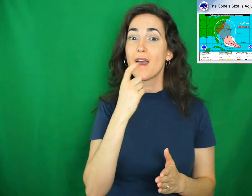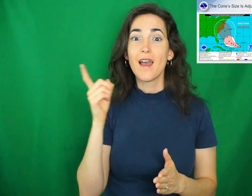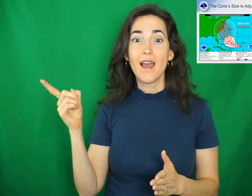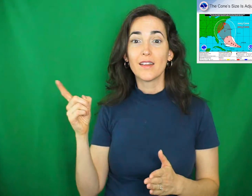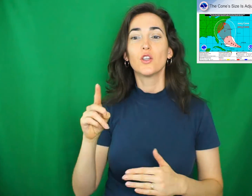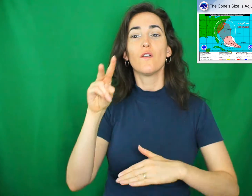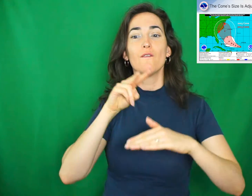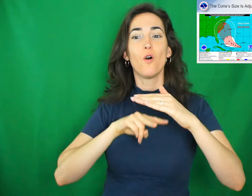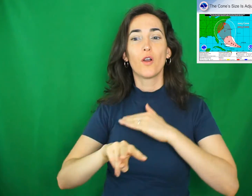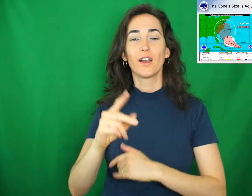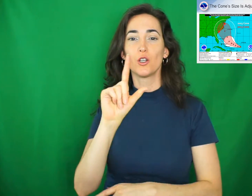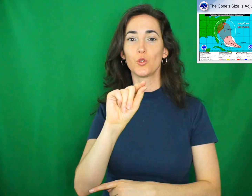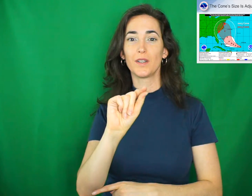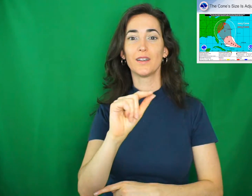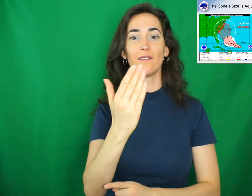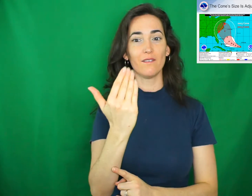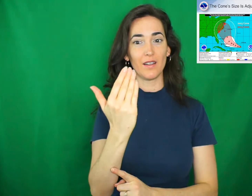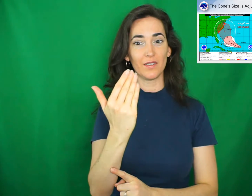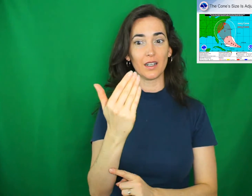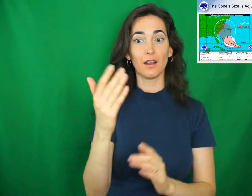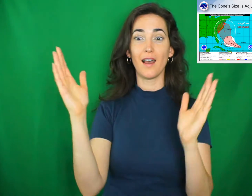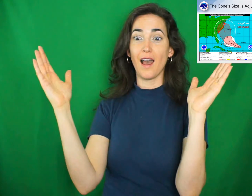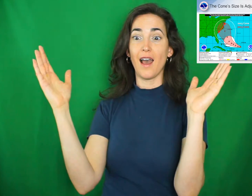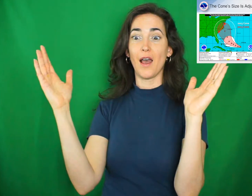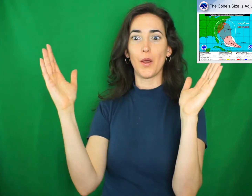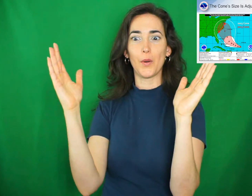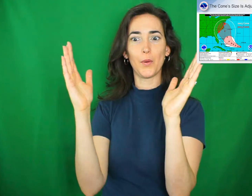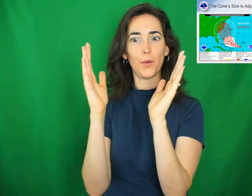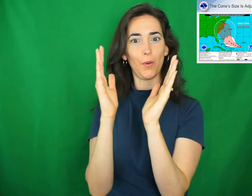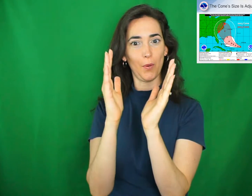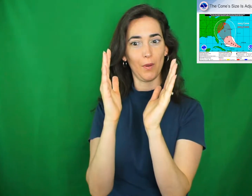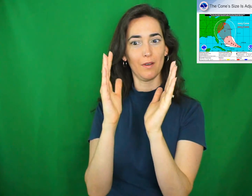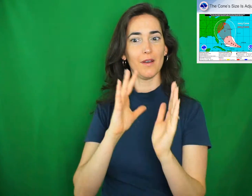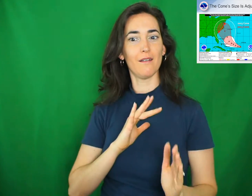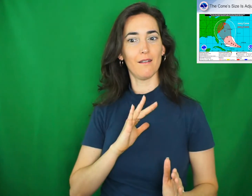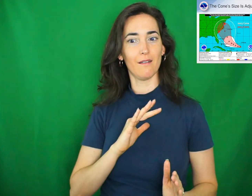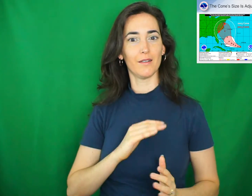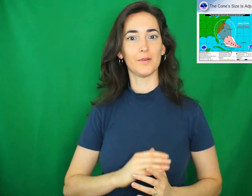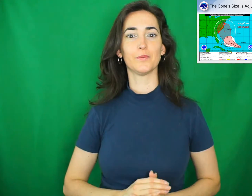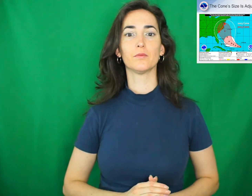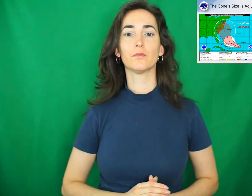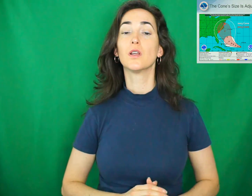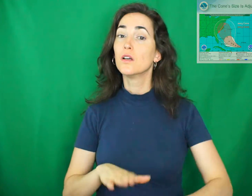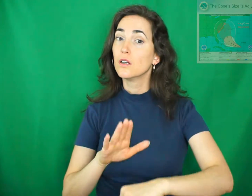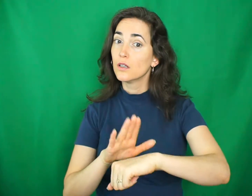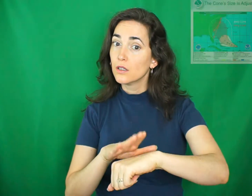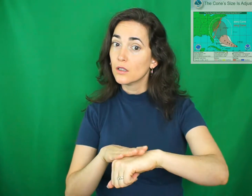As the cone continues to shrink, it becomes more important to understand that the cone does NOT represent an impact area.